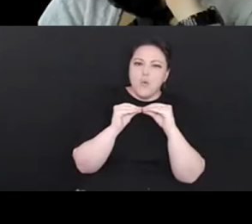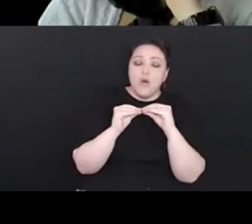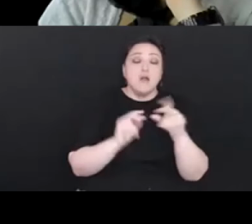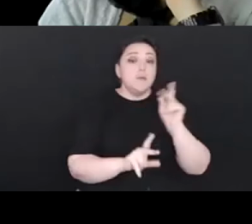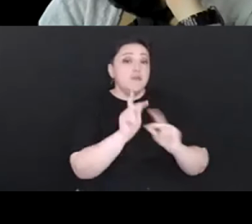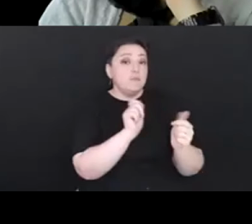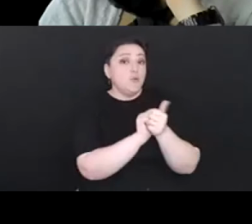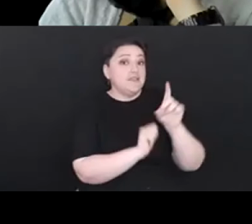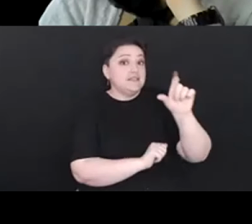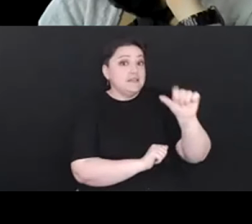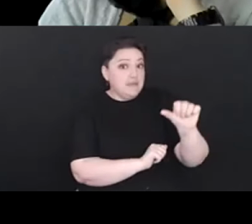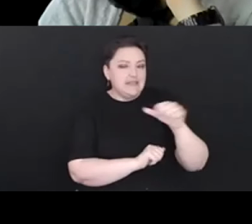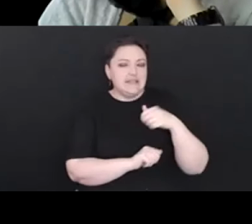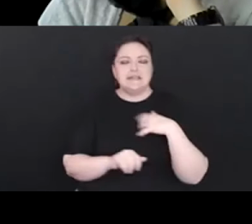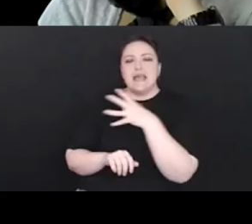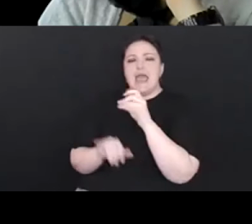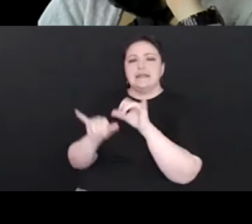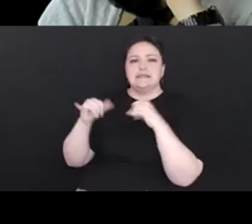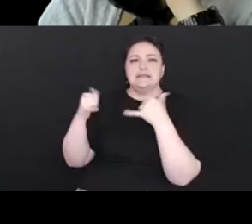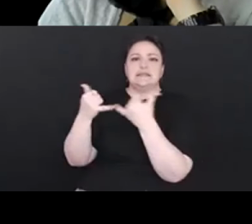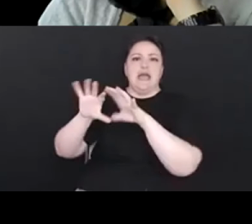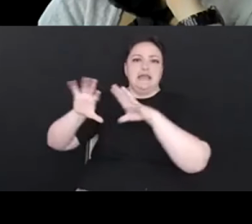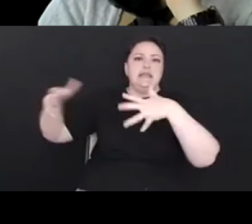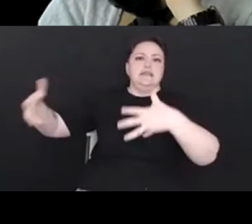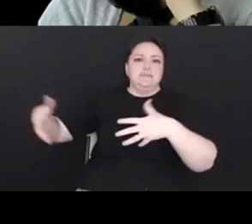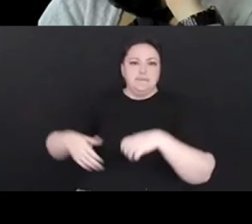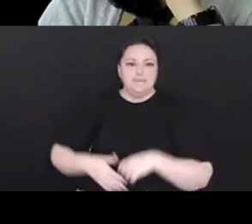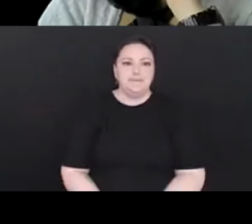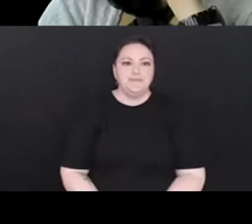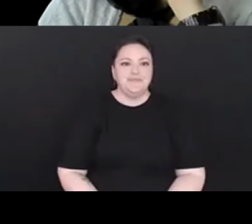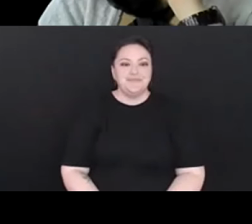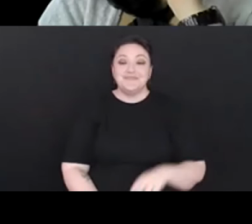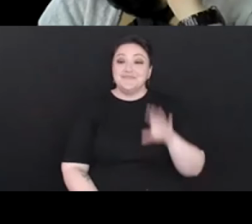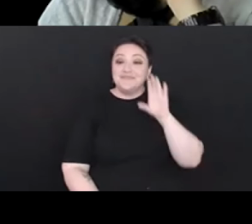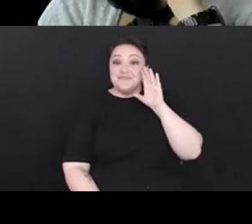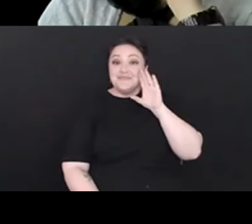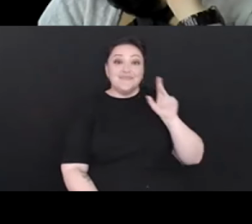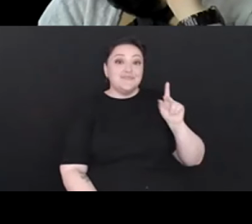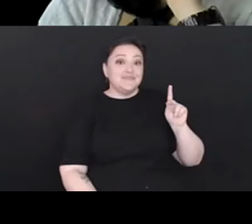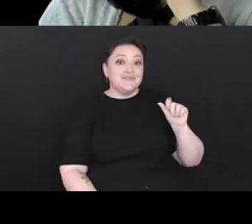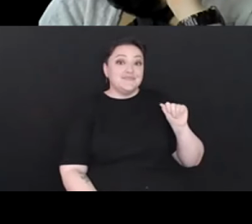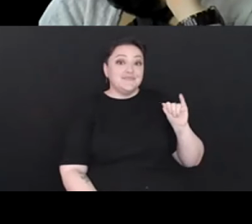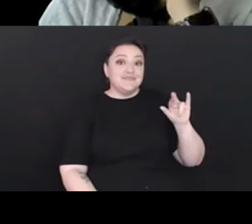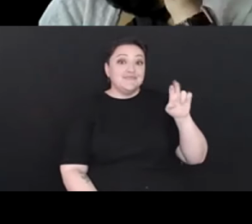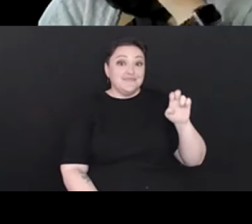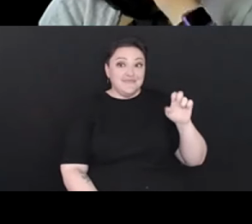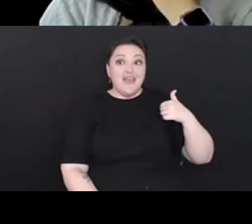and for society overall. Kaire: Hi, and this is Kerry. I'm just gonna throw the poll up as you guys are answering